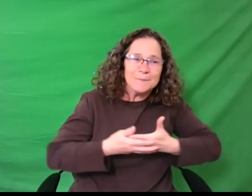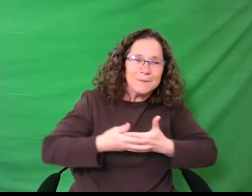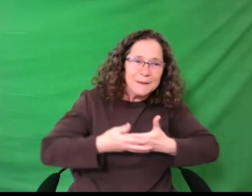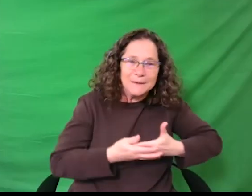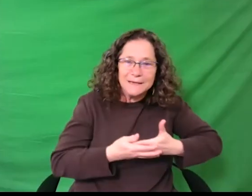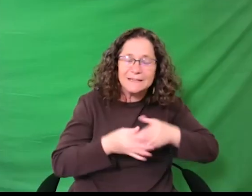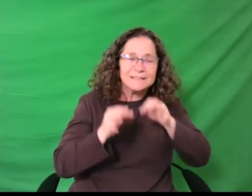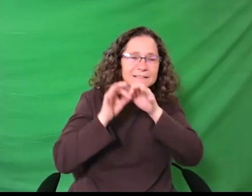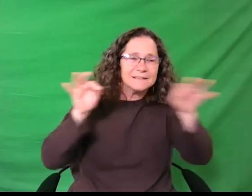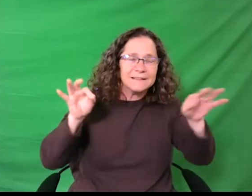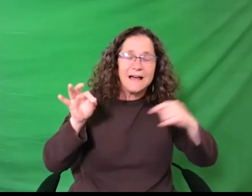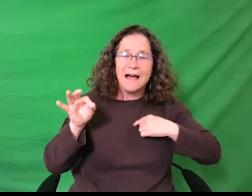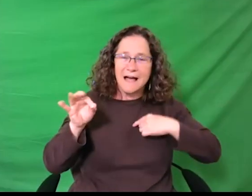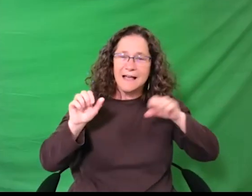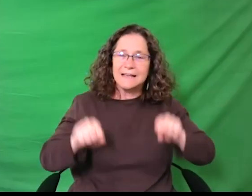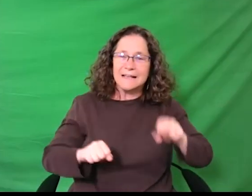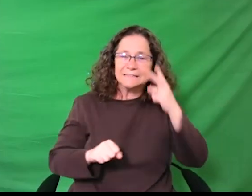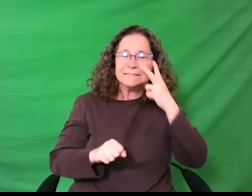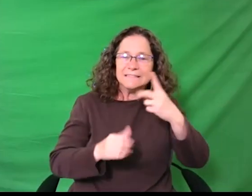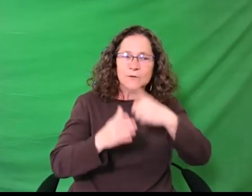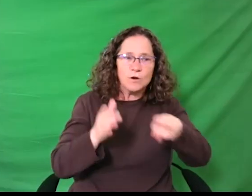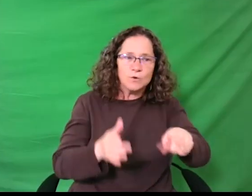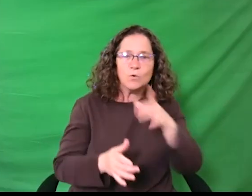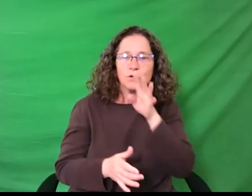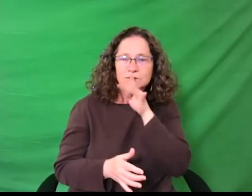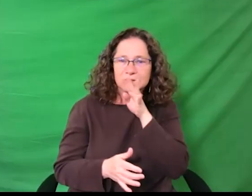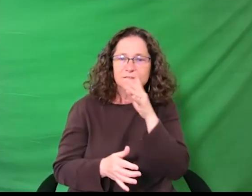So the cuing system makes everything you say visible.